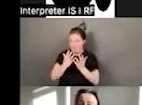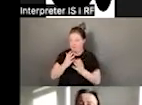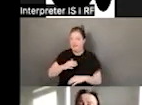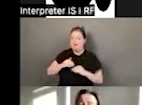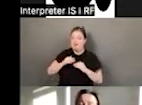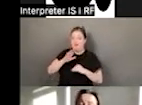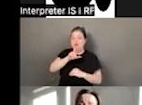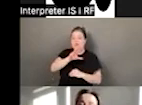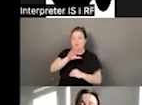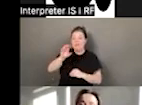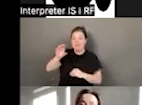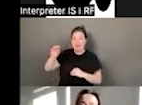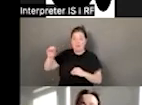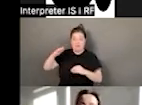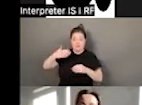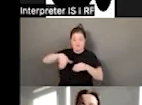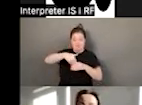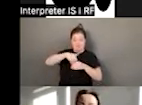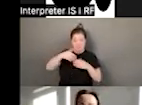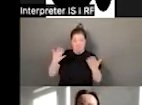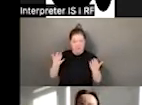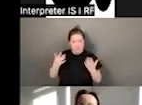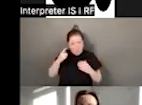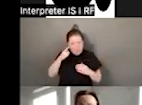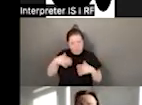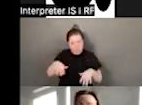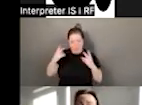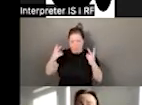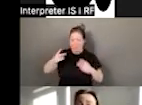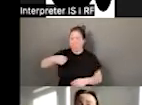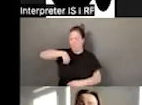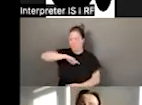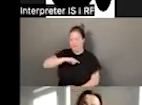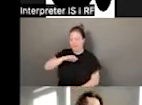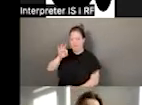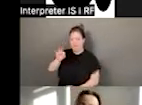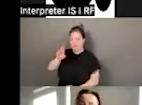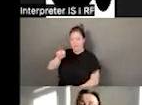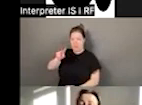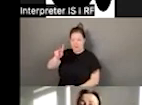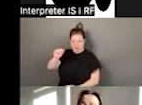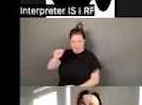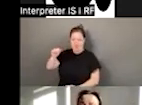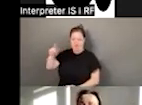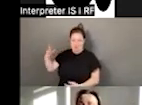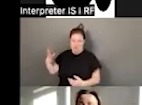I think that we were one of the founders of this association who is also a member of the European Disability Forum.